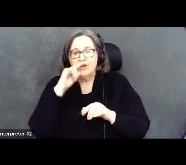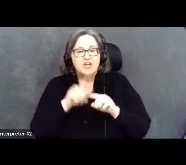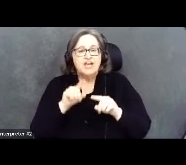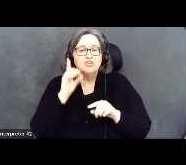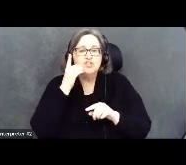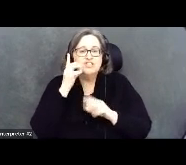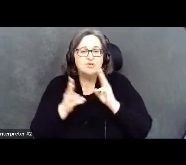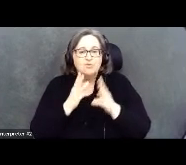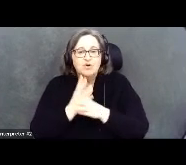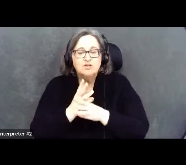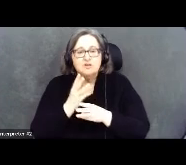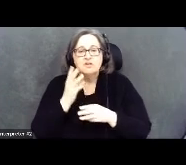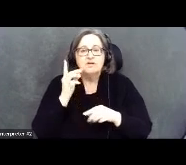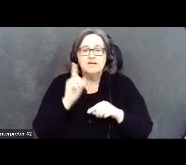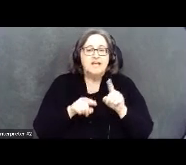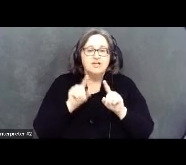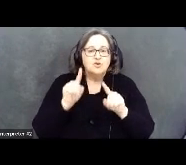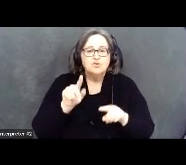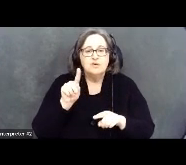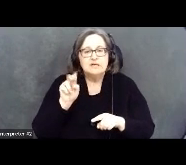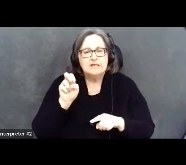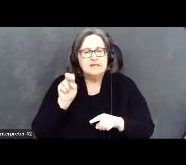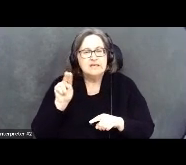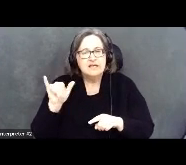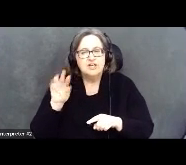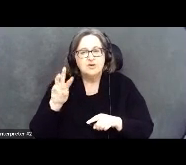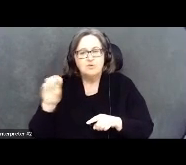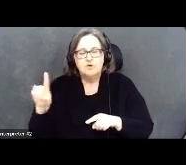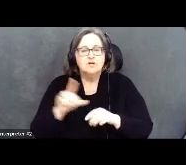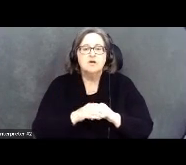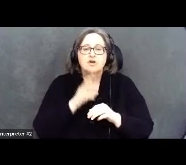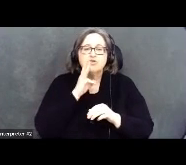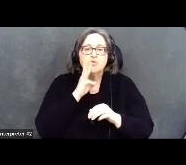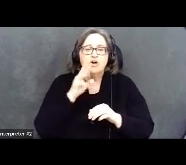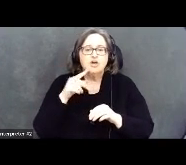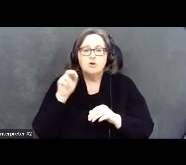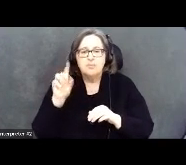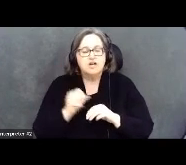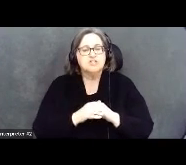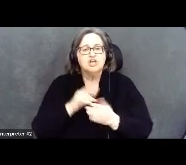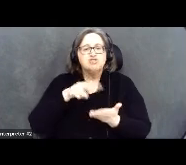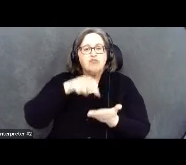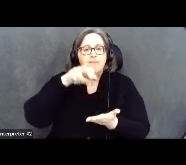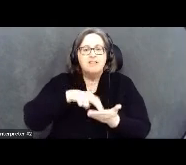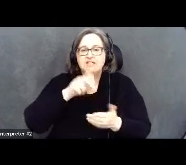He doesn't get to go to water parks. He can't do trampolines and he can't play sports.